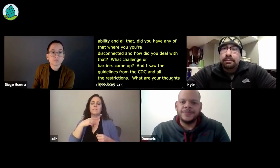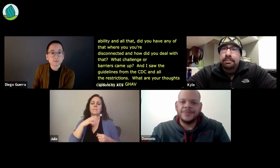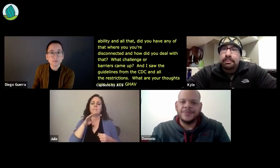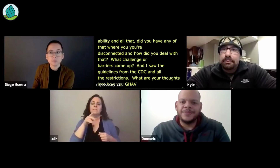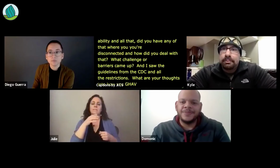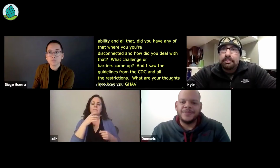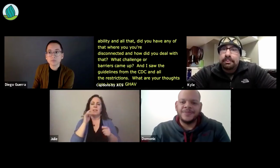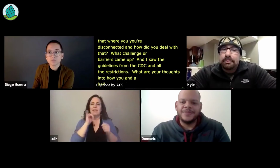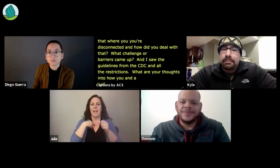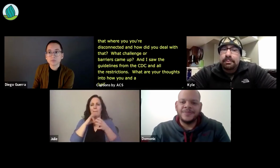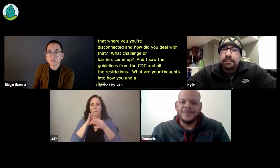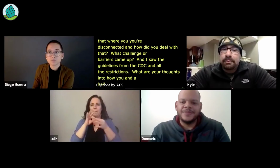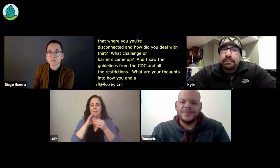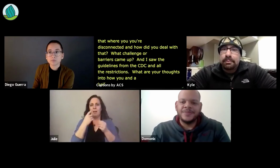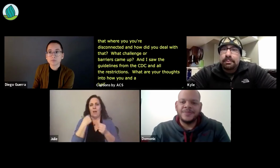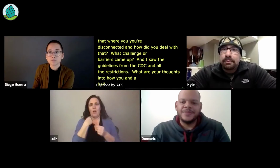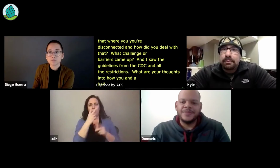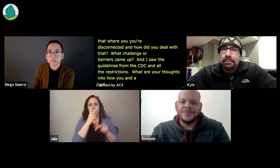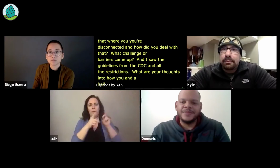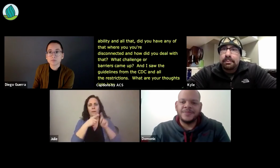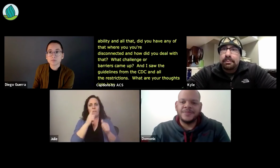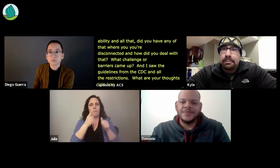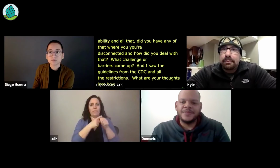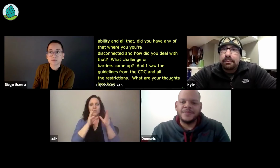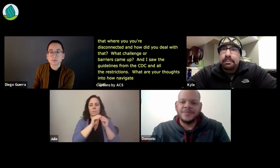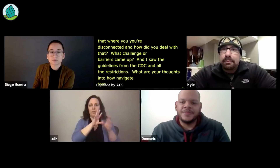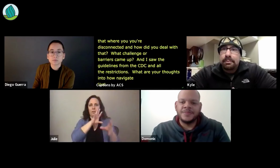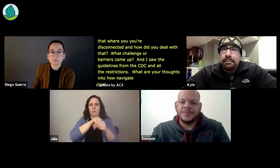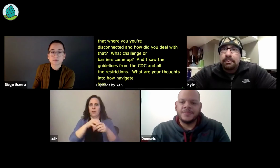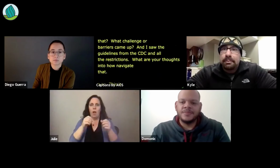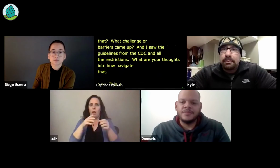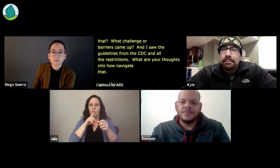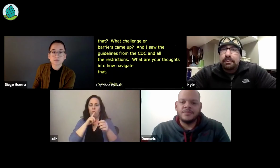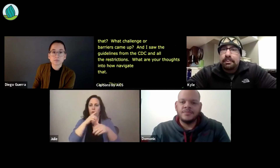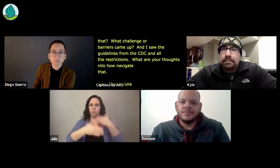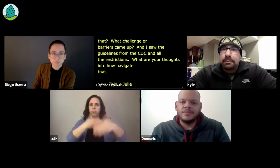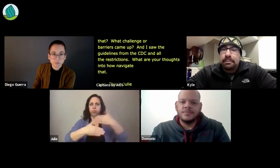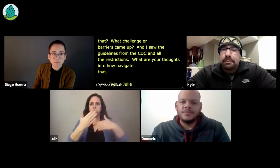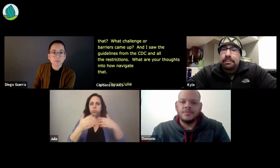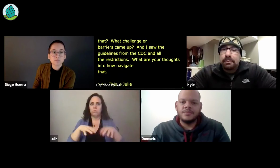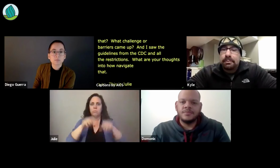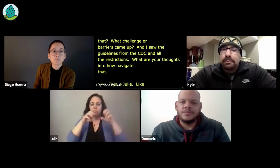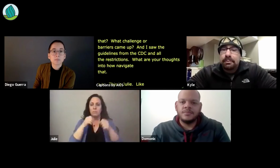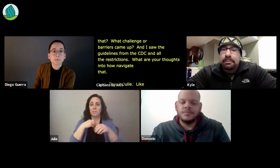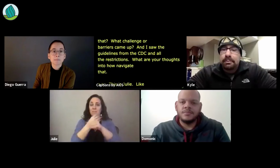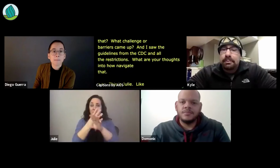Like I mentioned, there were two people from the first meeting that really took the ball and ran with it. They were on Zoom, in Meeting, and I